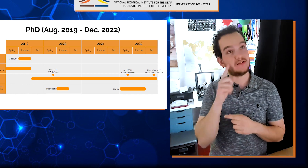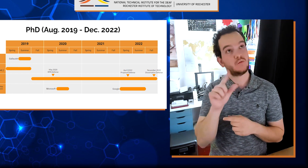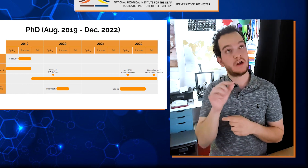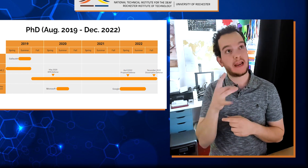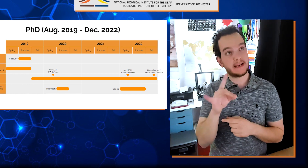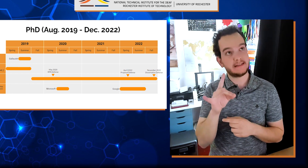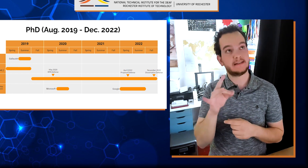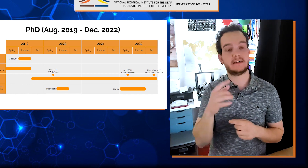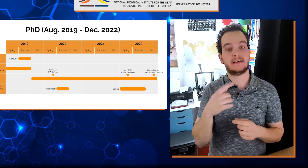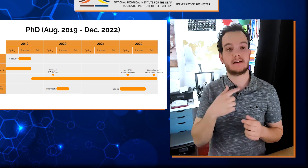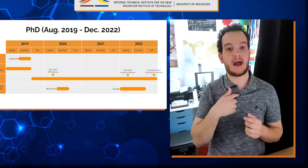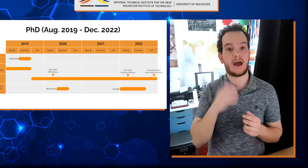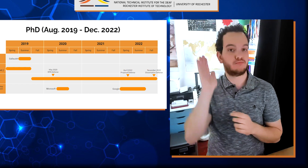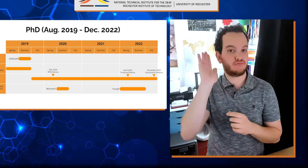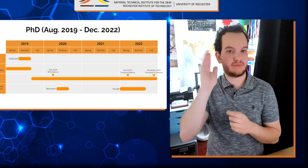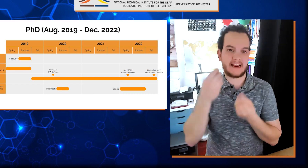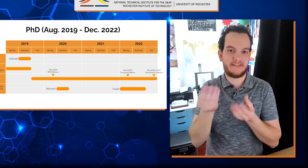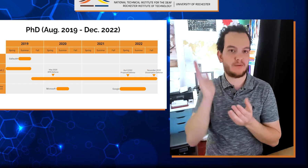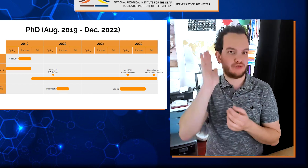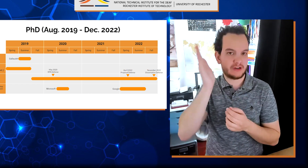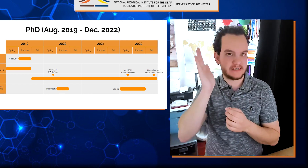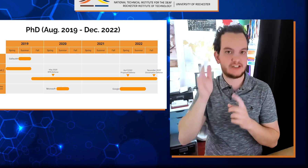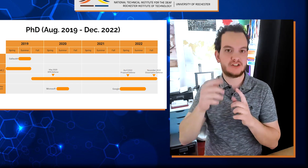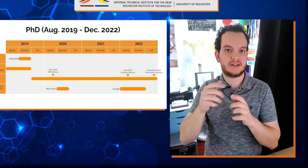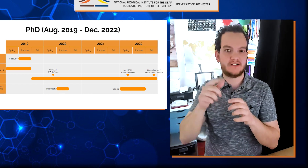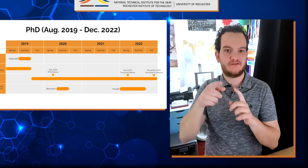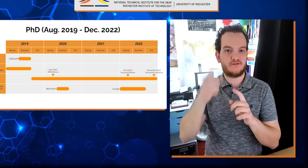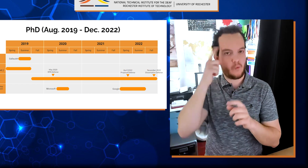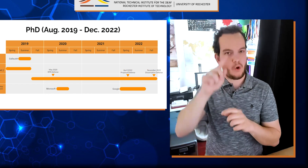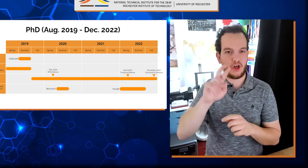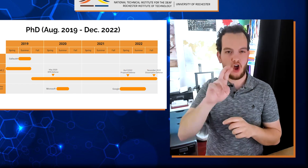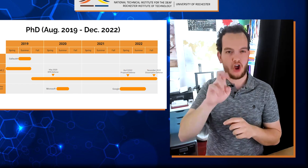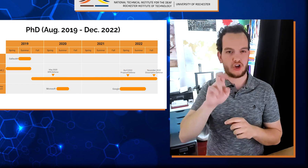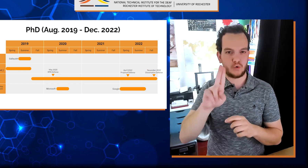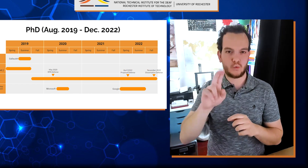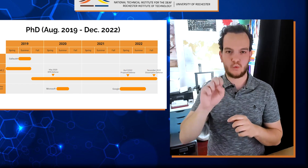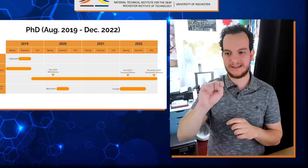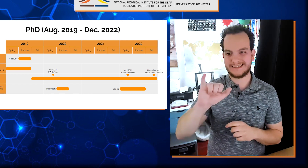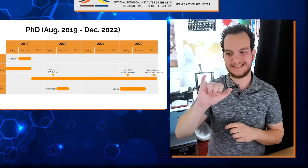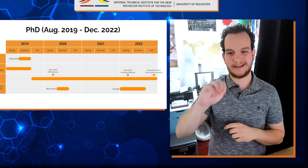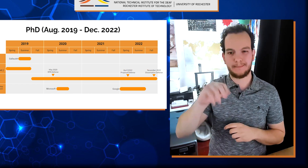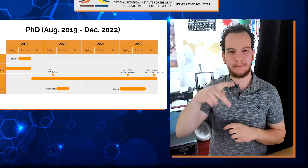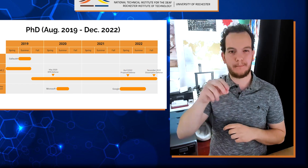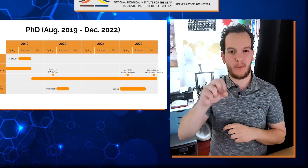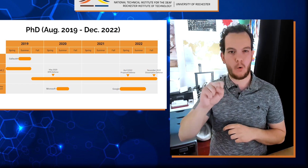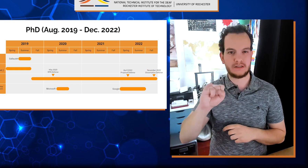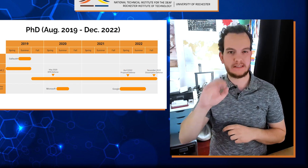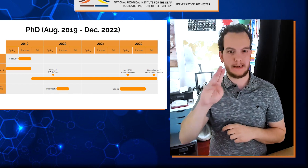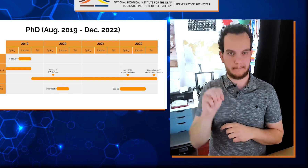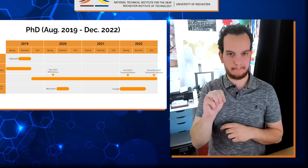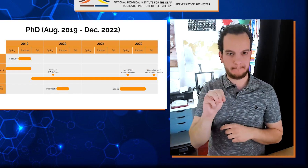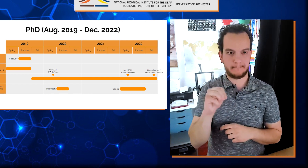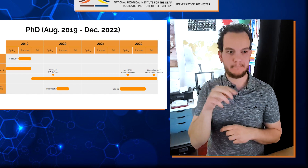In, I think, 2018, I gave a presentation for an REU symposium.